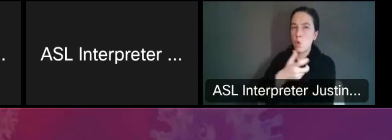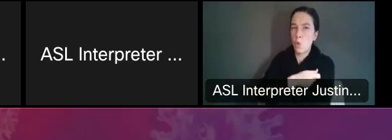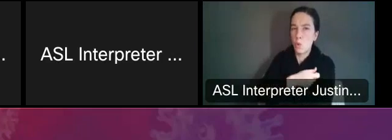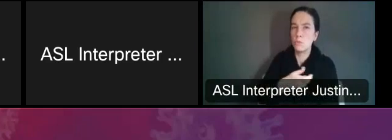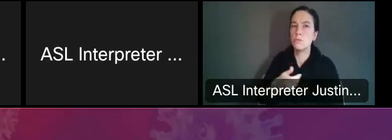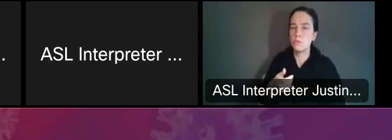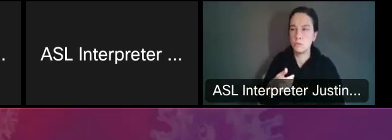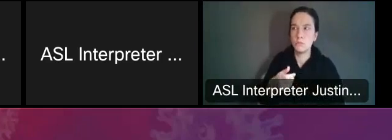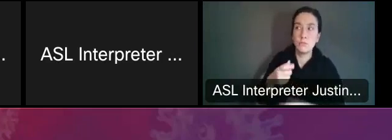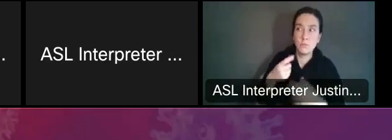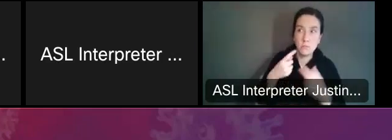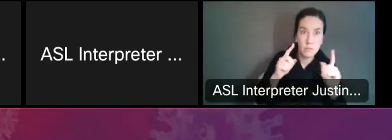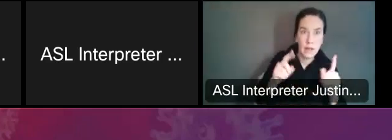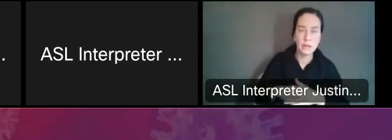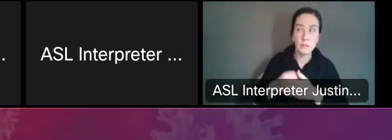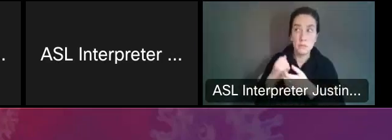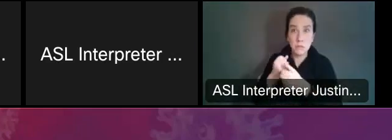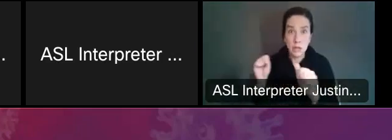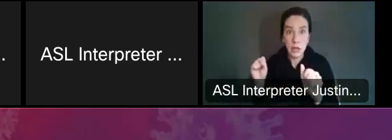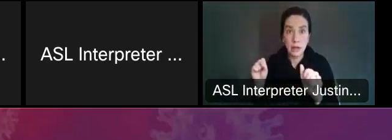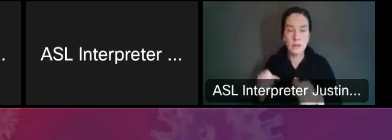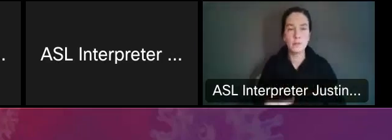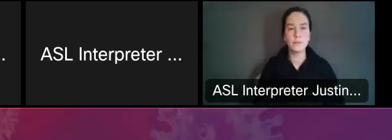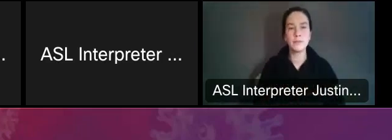2nd, the vaccine works.